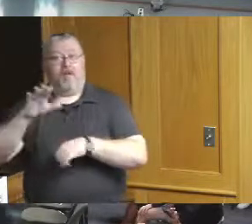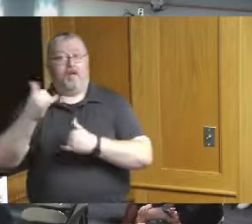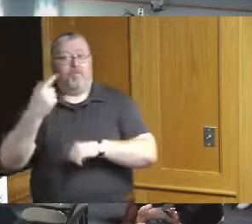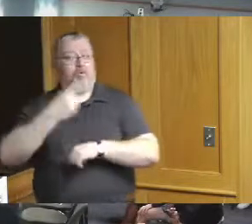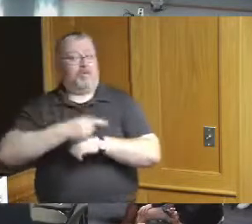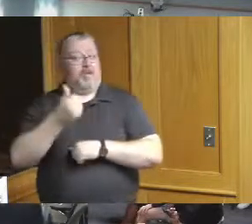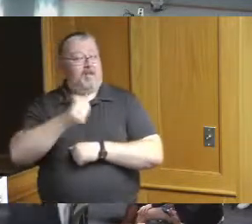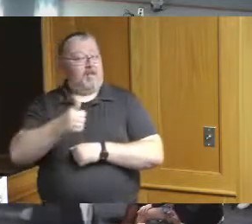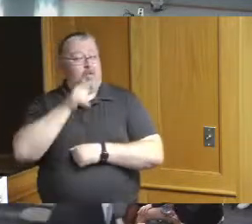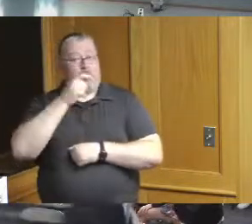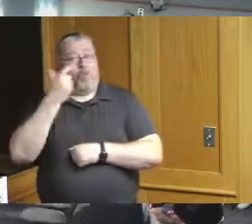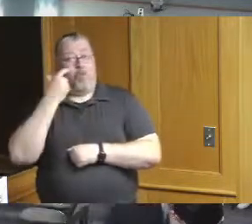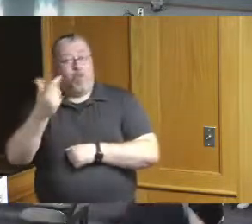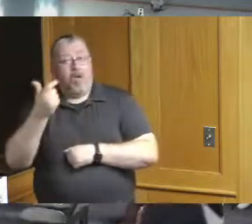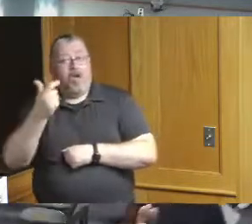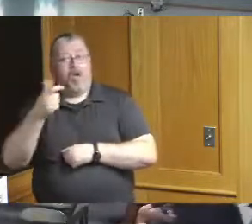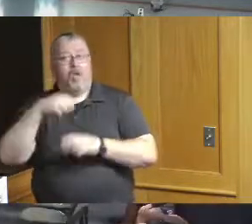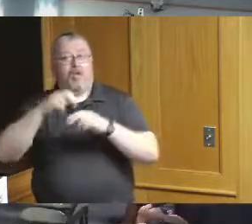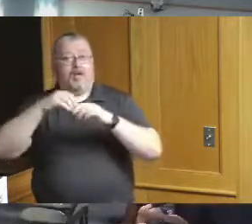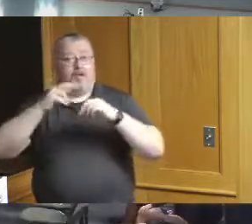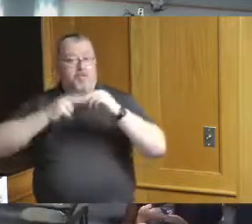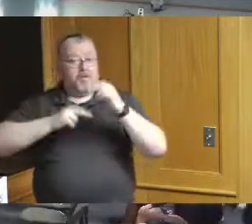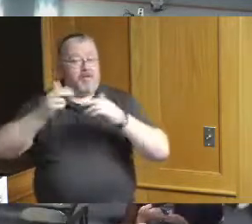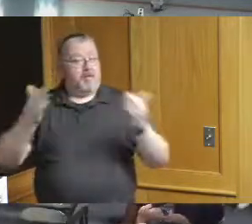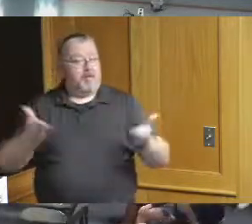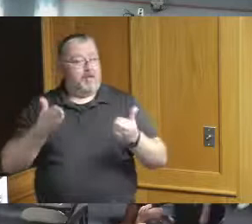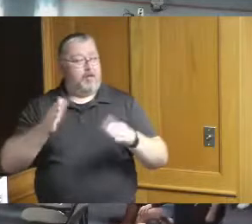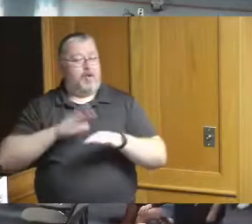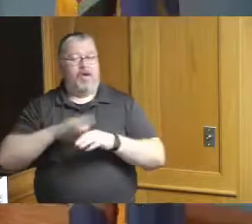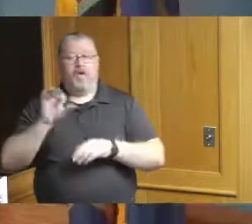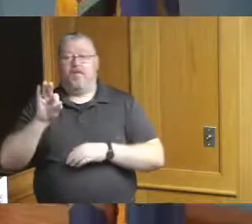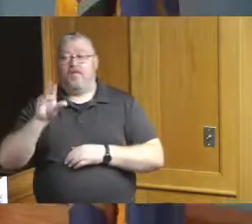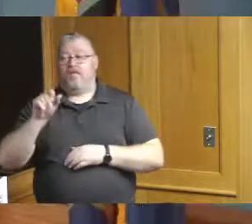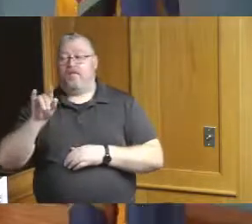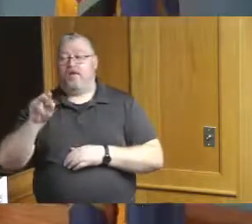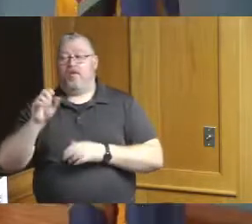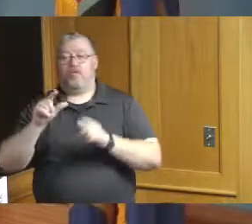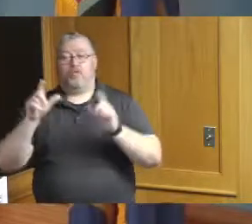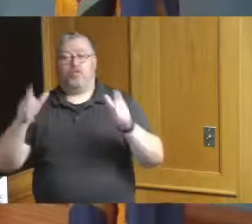that's watching or in the building here on fountain square there will be a celebration